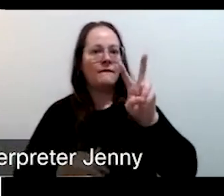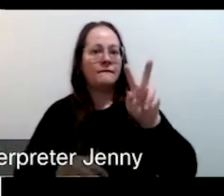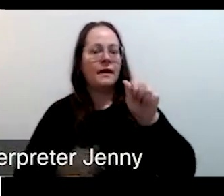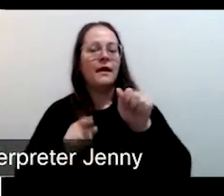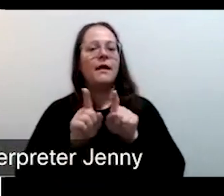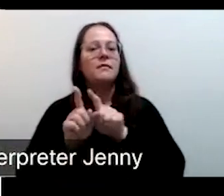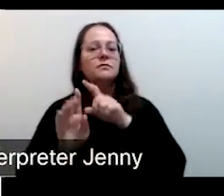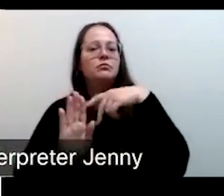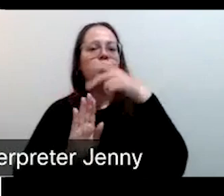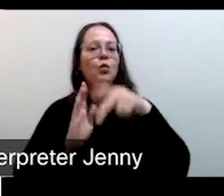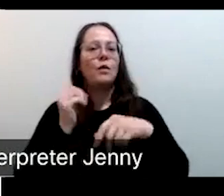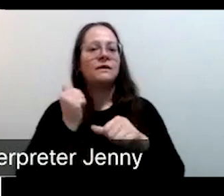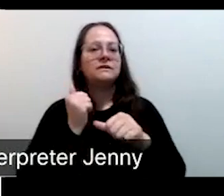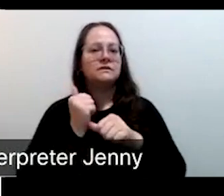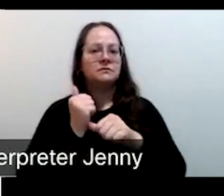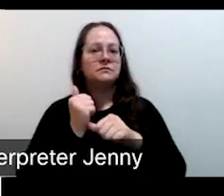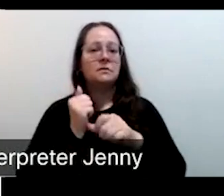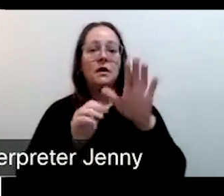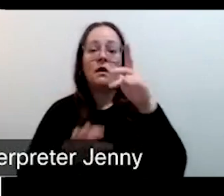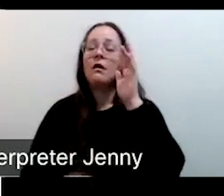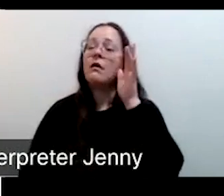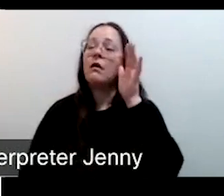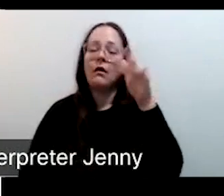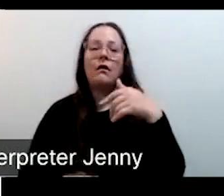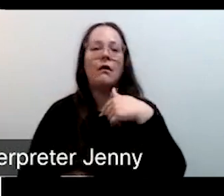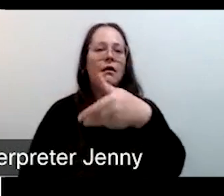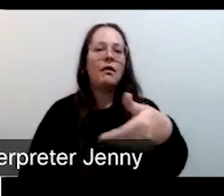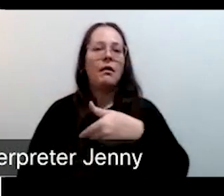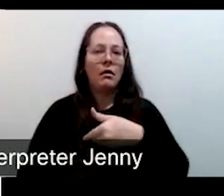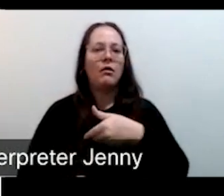Later, I was hired to manage the WRP at the Department of Labor.